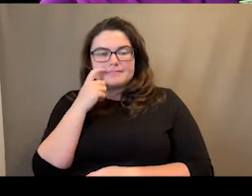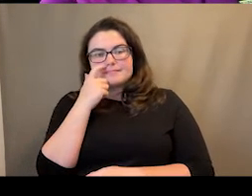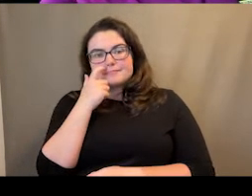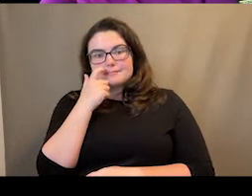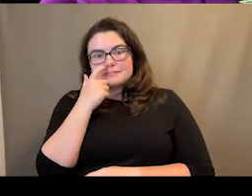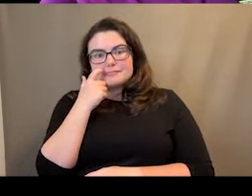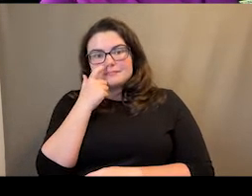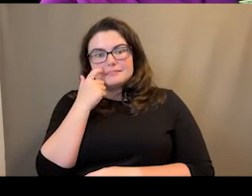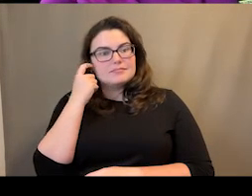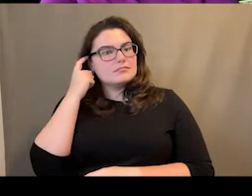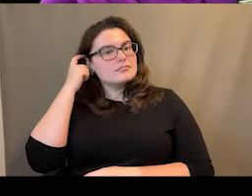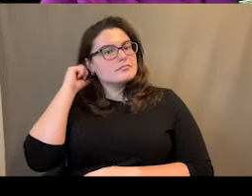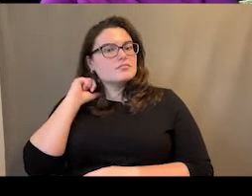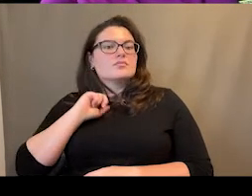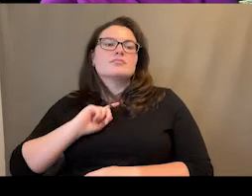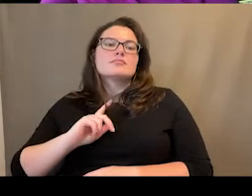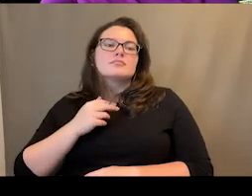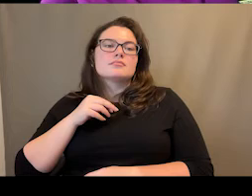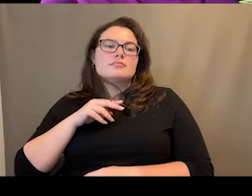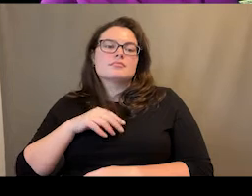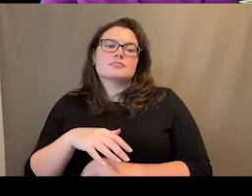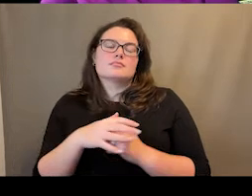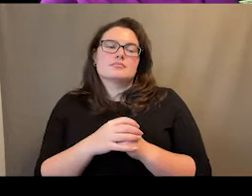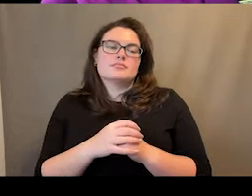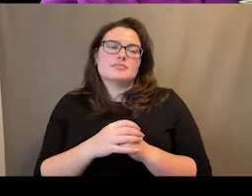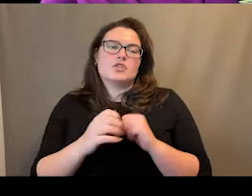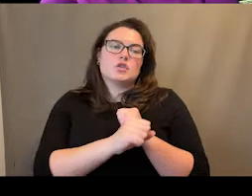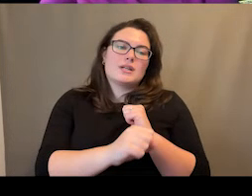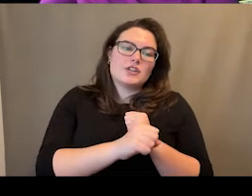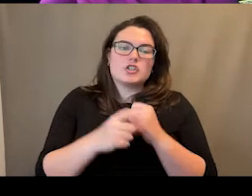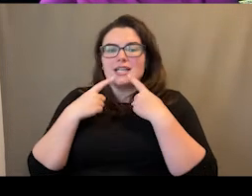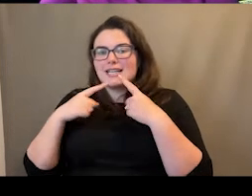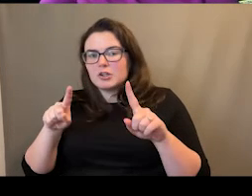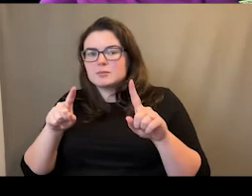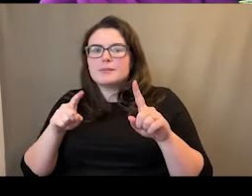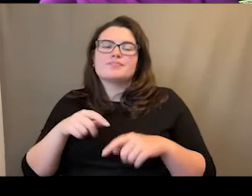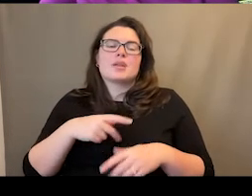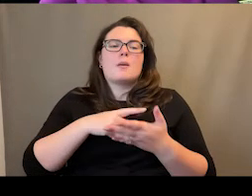program solicitations and program announcements. The term program solicitation refers